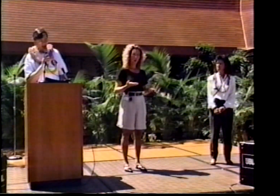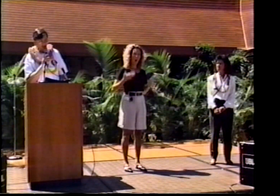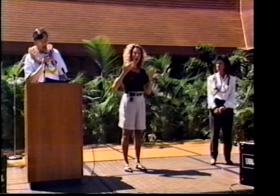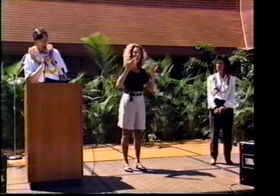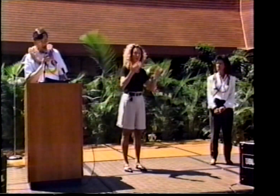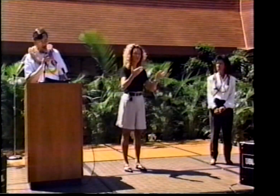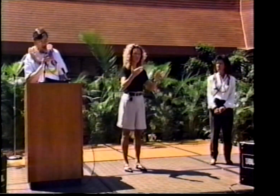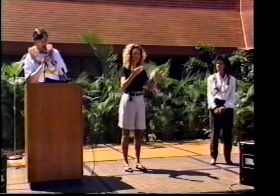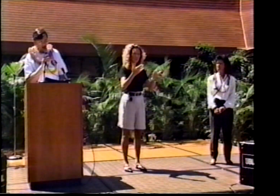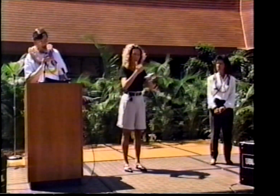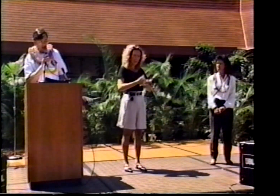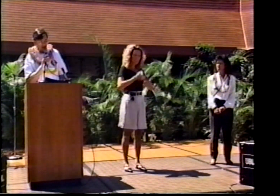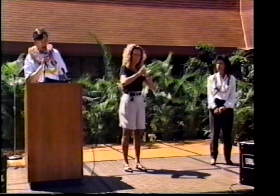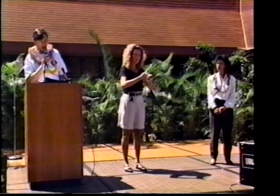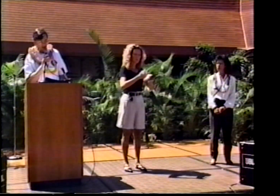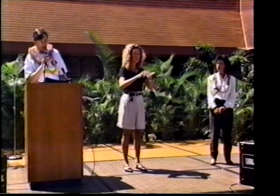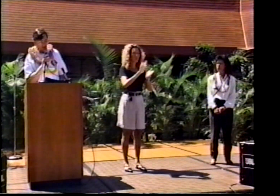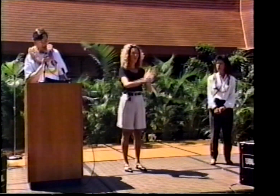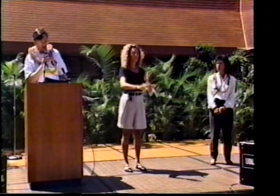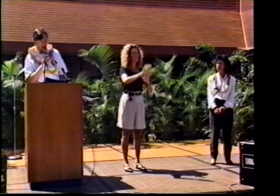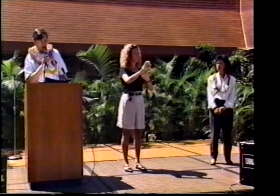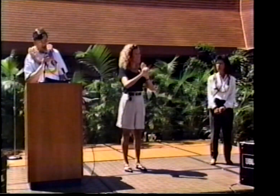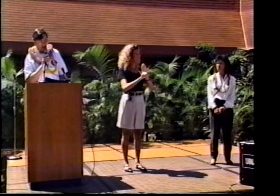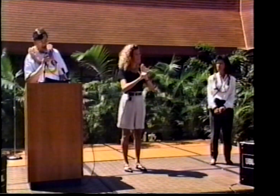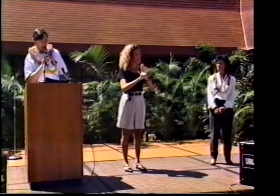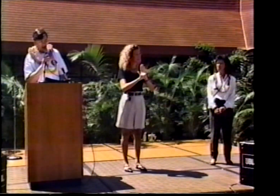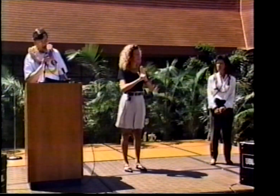contribute to our state.